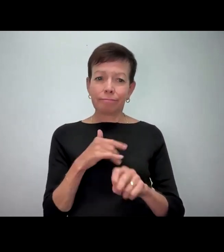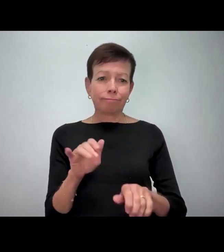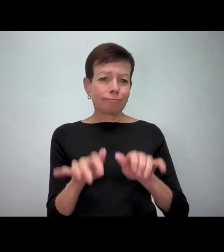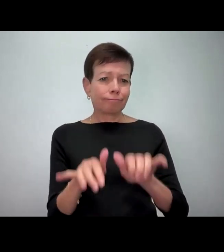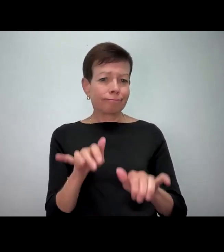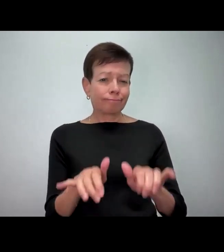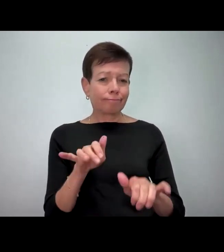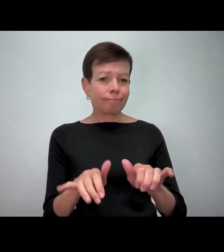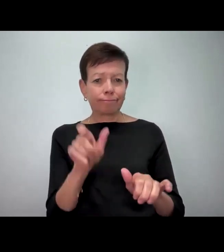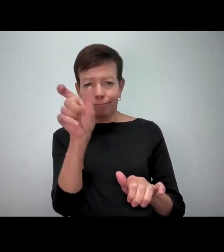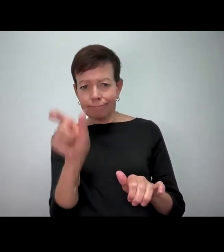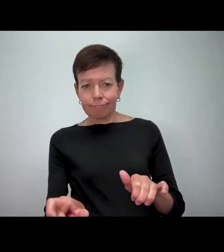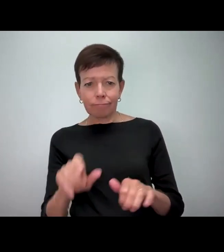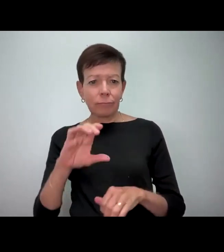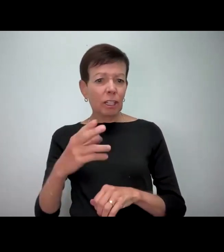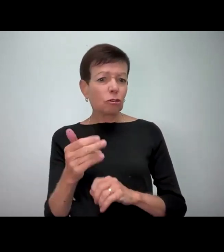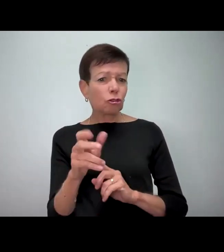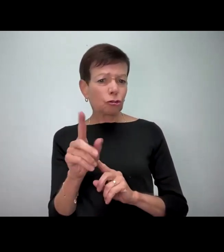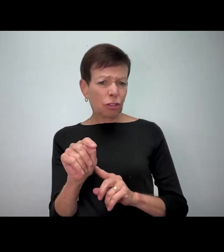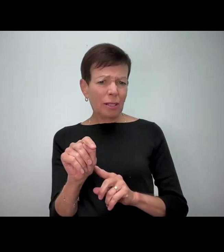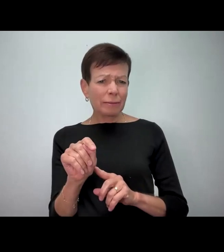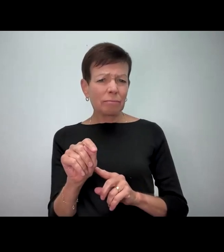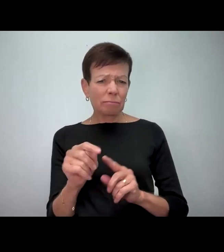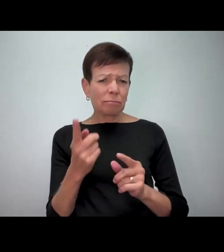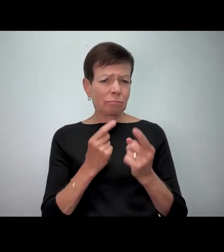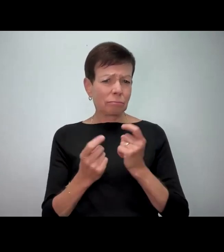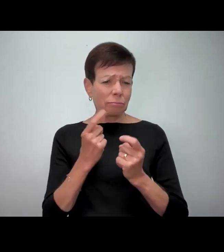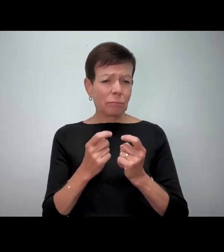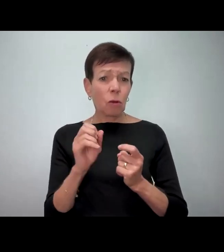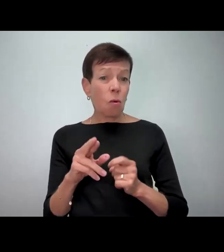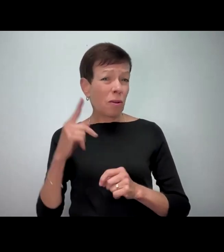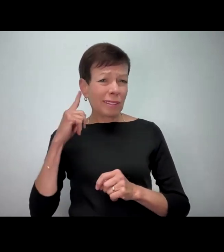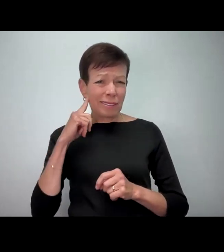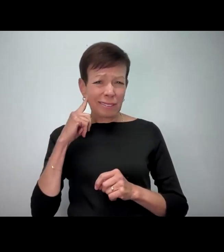to ask those questions, or if you can't hear me, if you're having any technical issues right now,